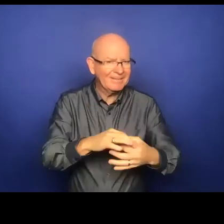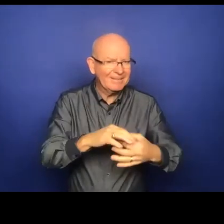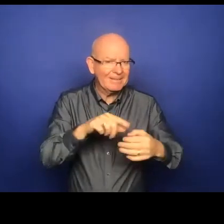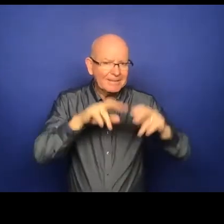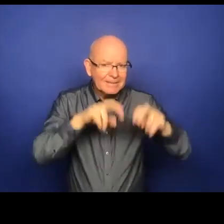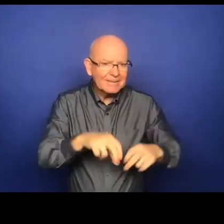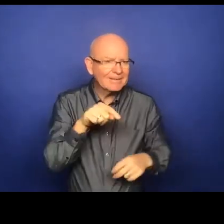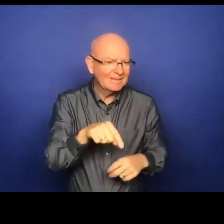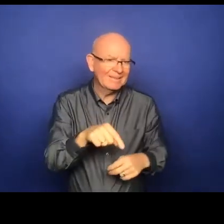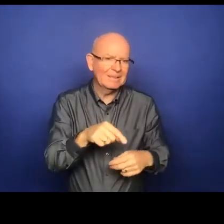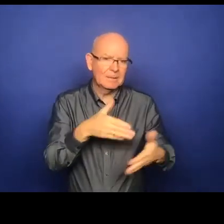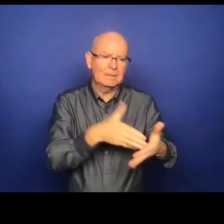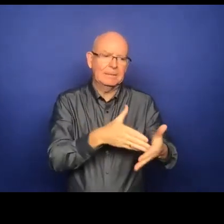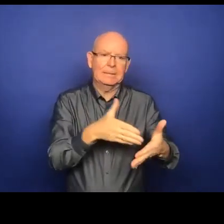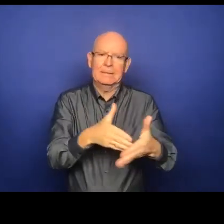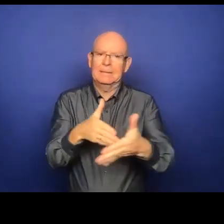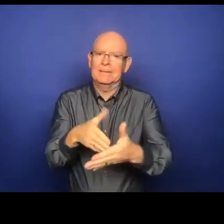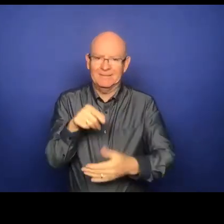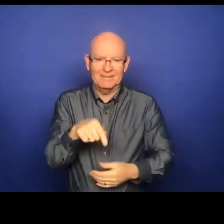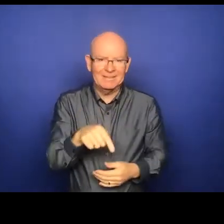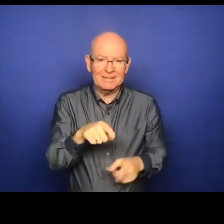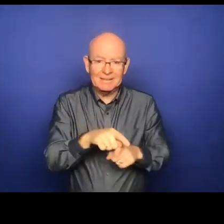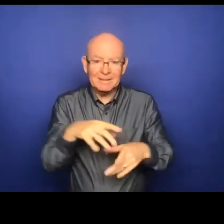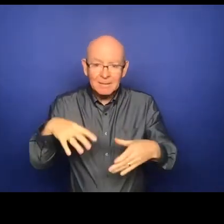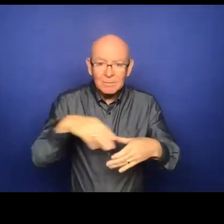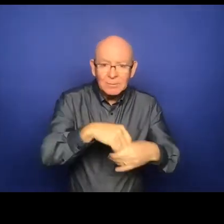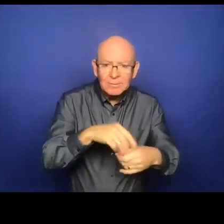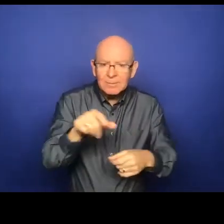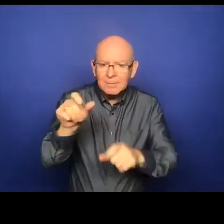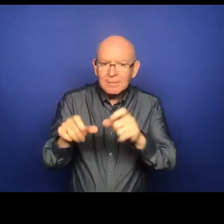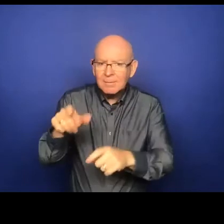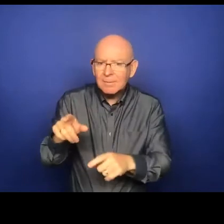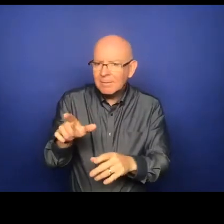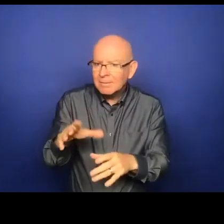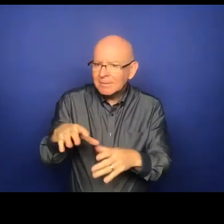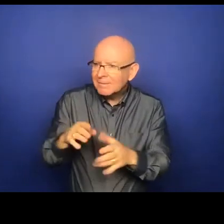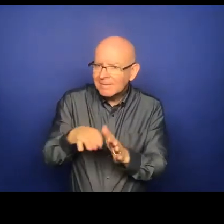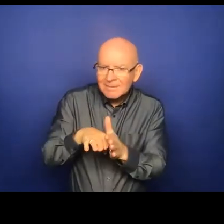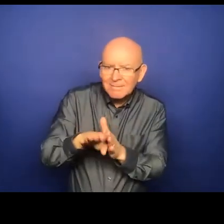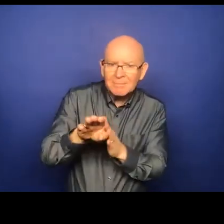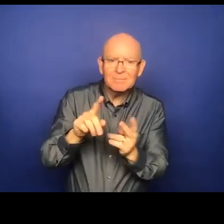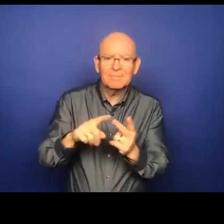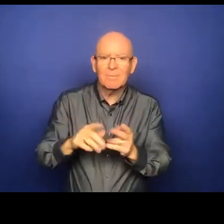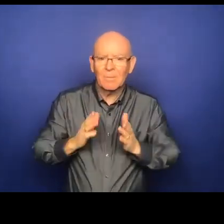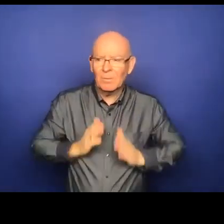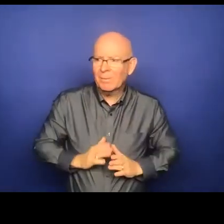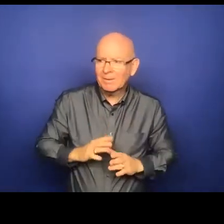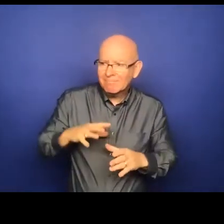persons with disabilities based on CRPD, the Universal Declaration of Human Rights and the SDGs.